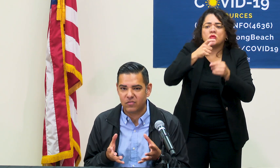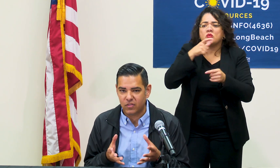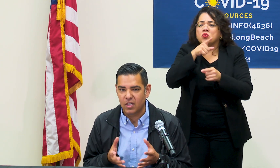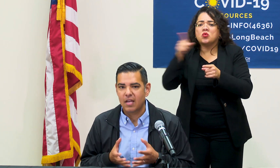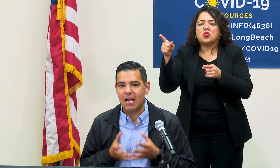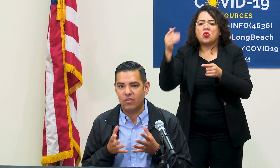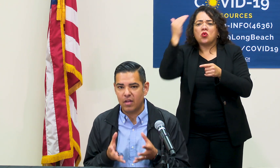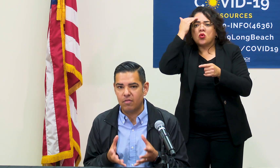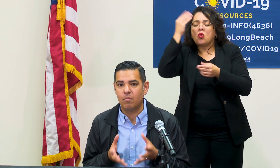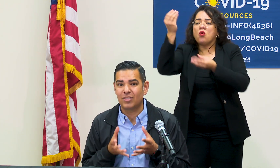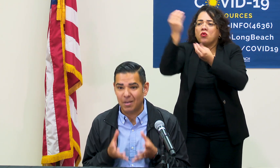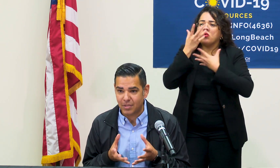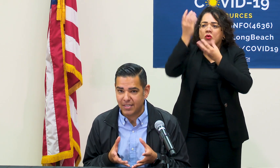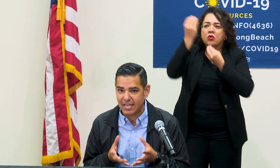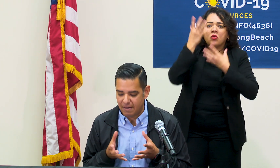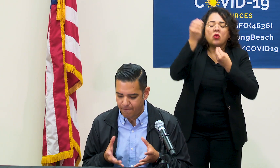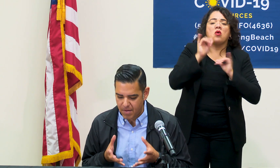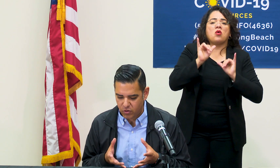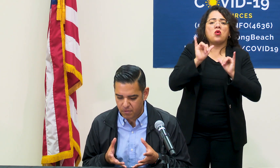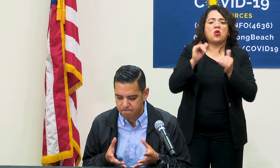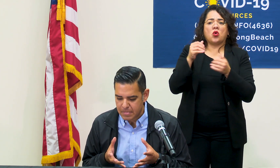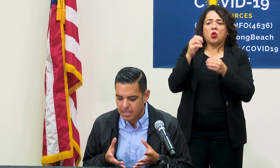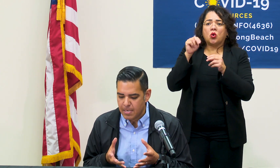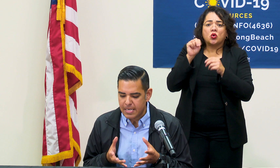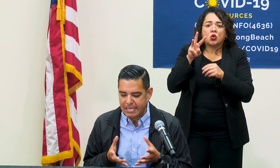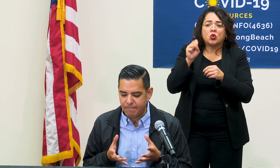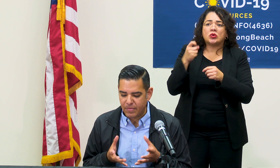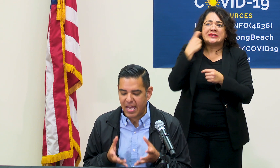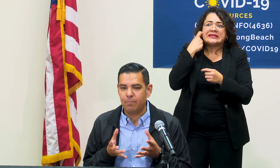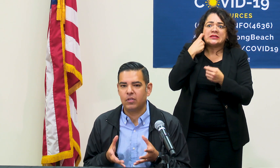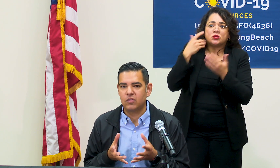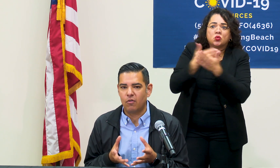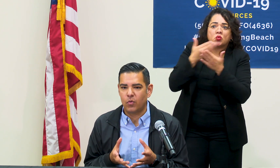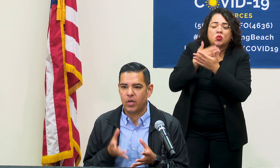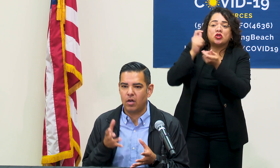and the and the most up-to-date information and please know that we are